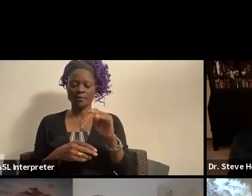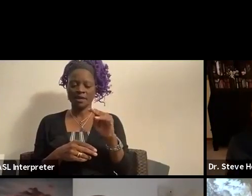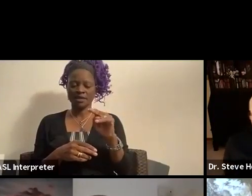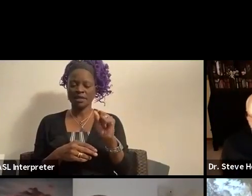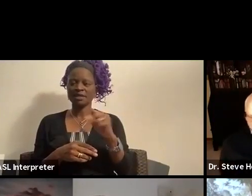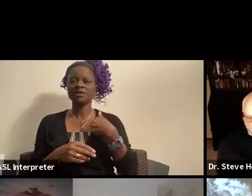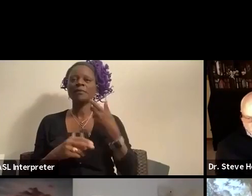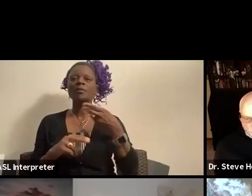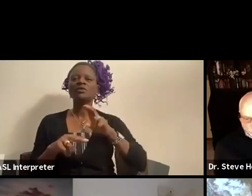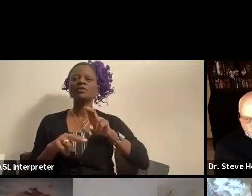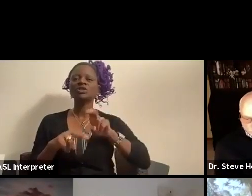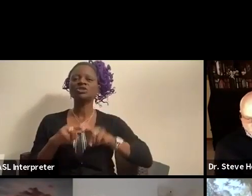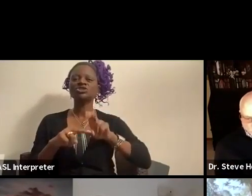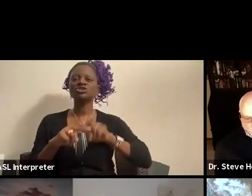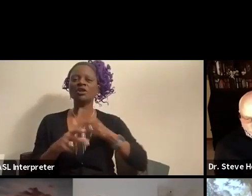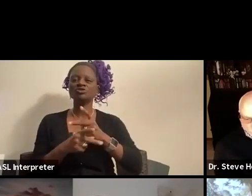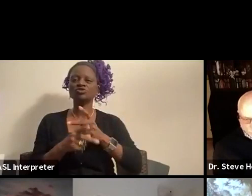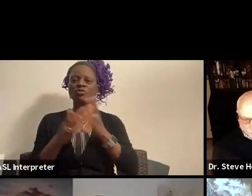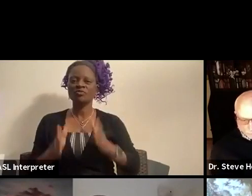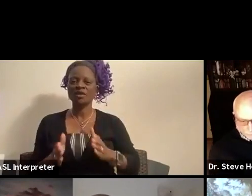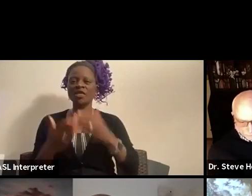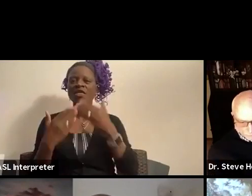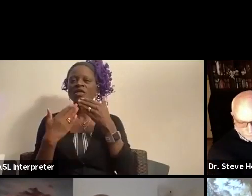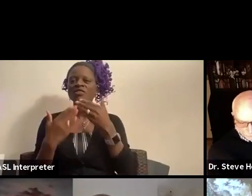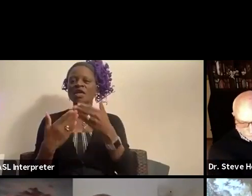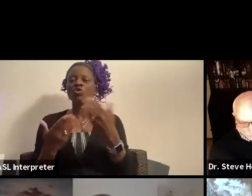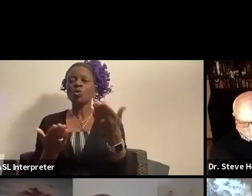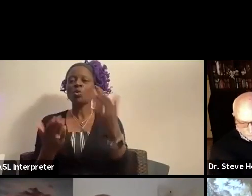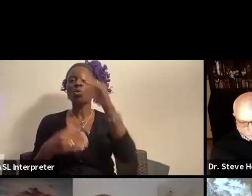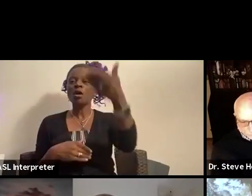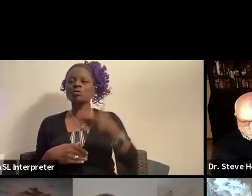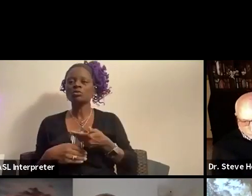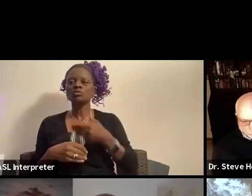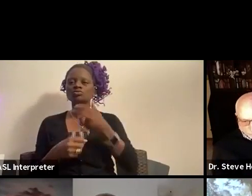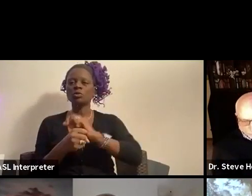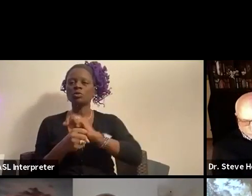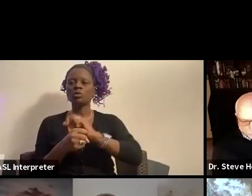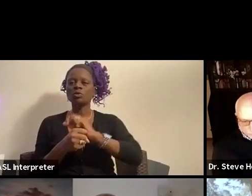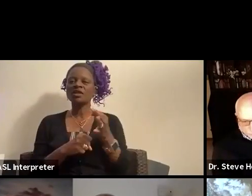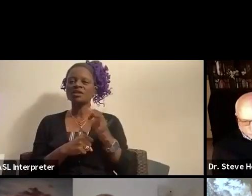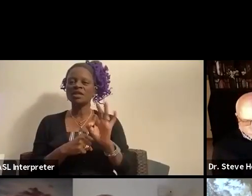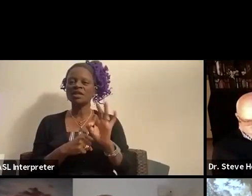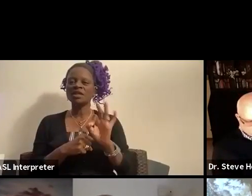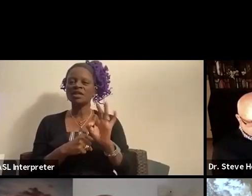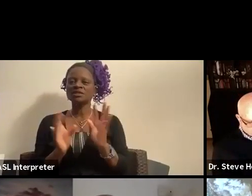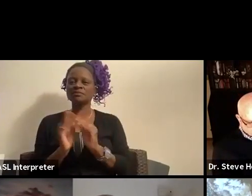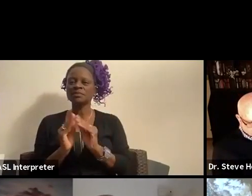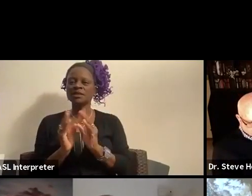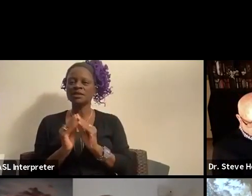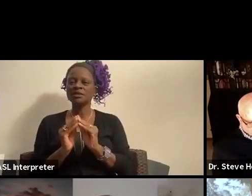Welcome to our covid-19 Community Briefing for Wednesday, January 20th. Our focus today is a topic that I know